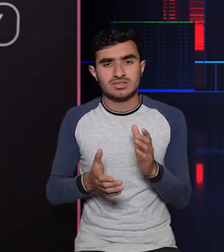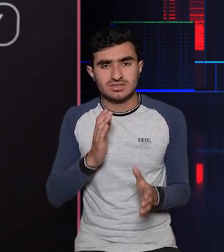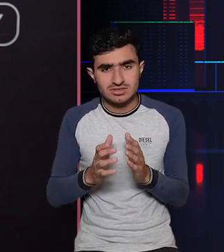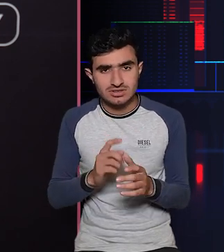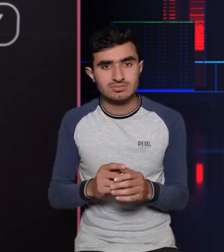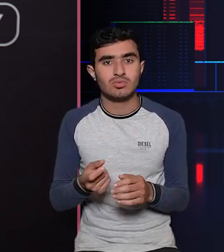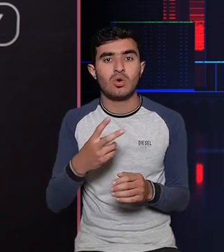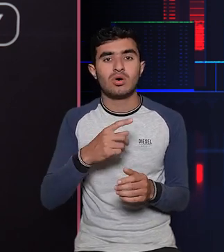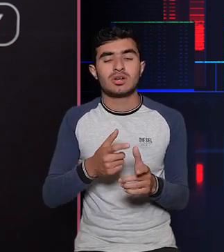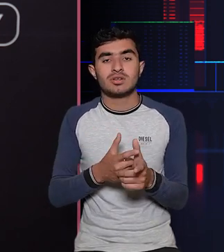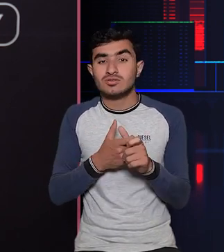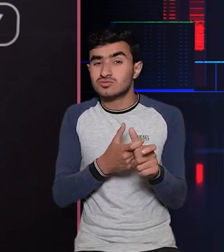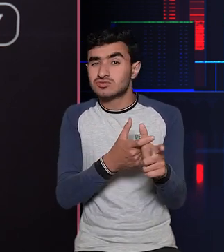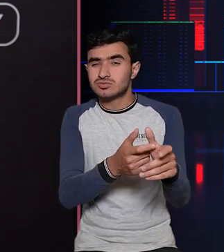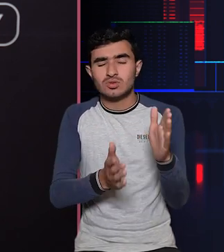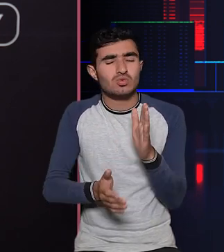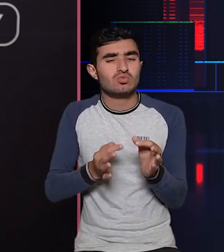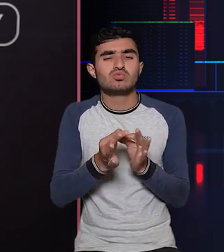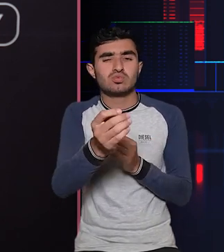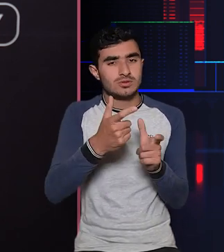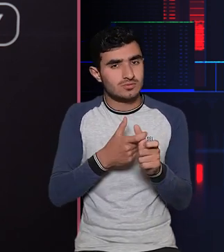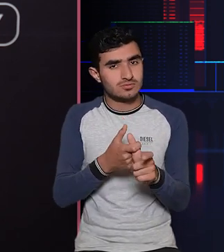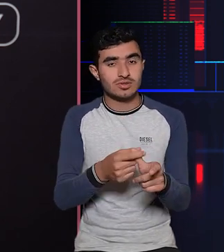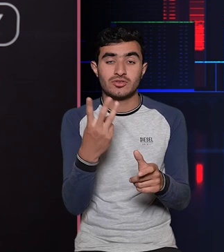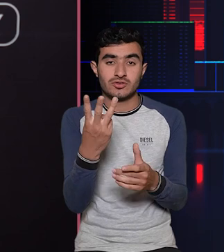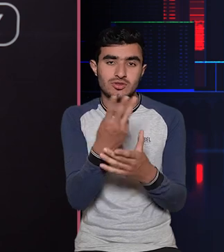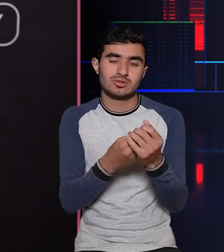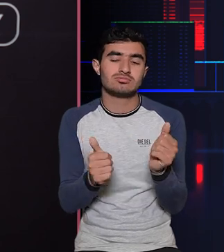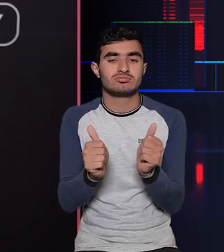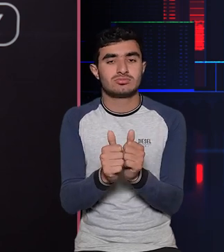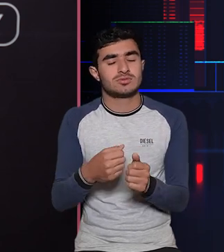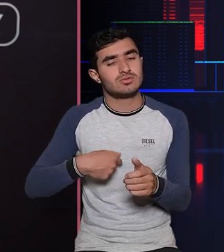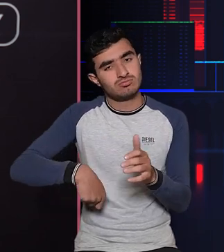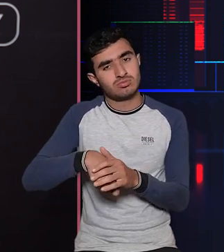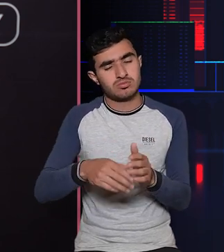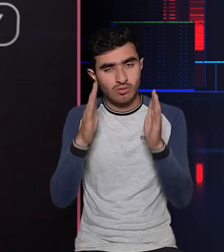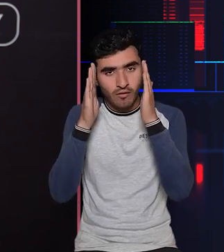and target. So in the end… because I was already playing football so I targeted three sports hockey, athletics and cross country.